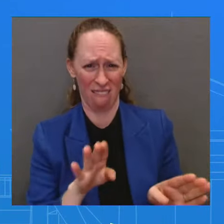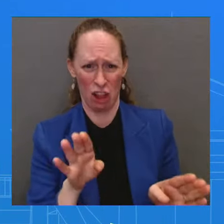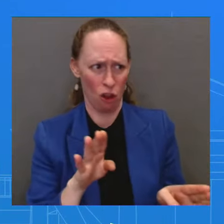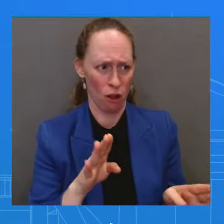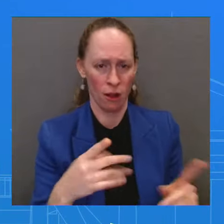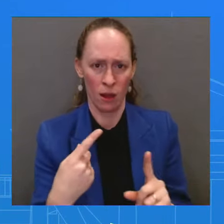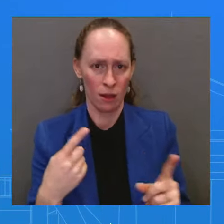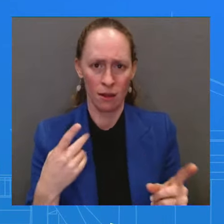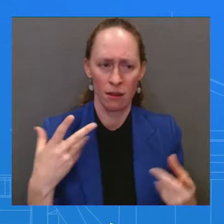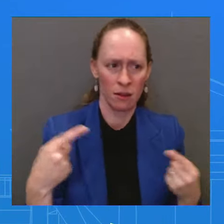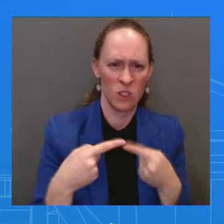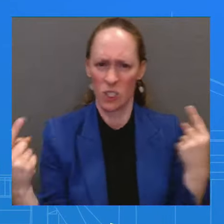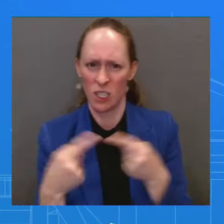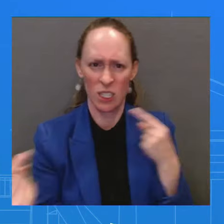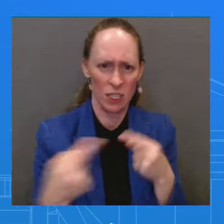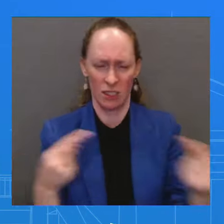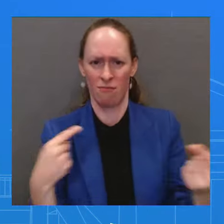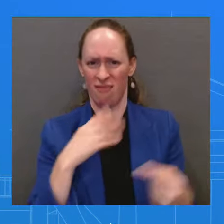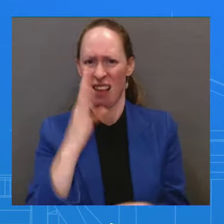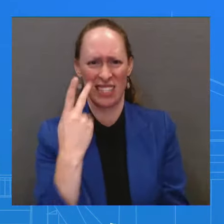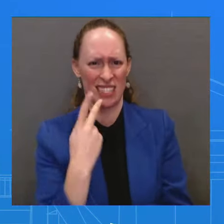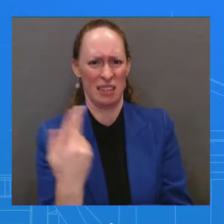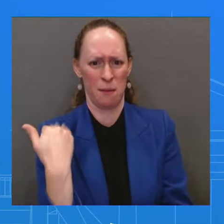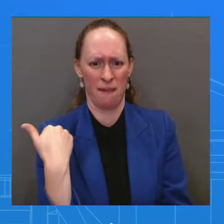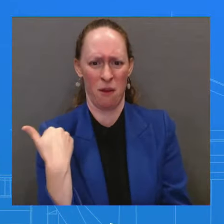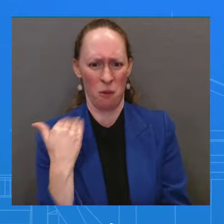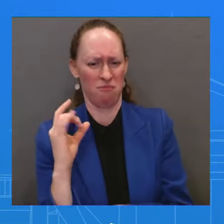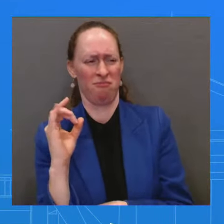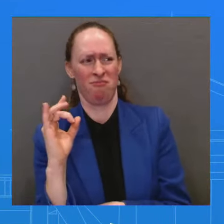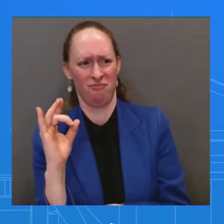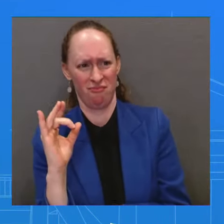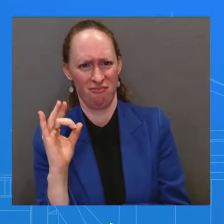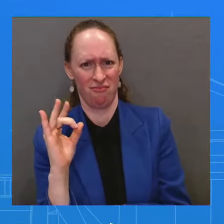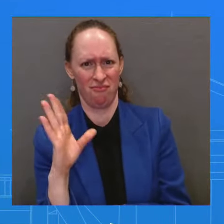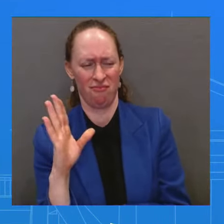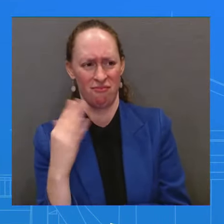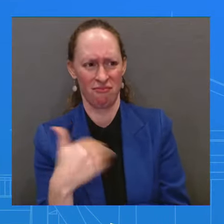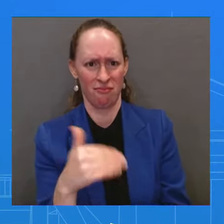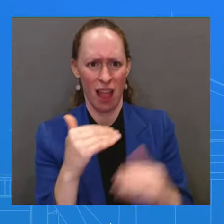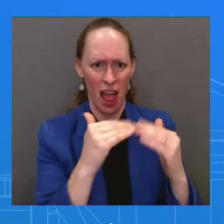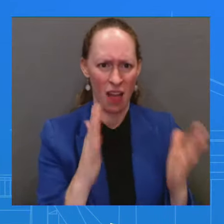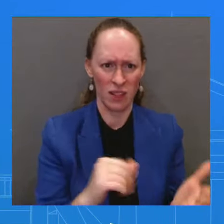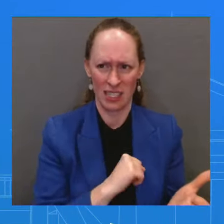And so, this is their creation -- this chaos. If you think about it, this is like shambolic behavior